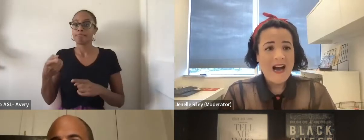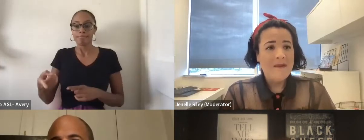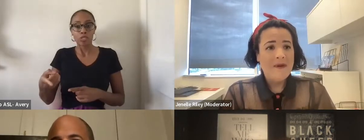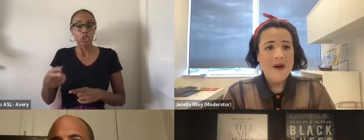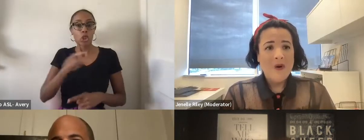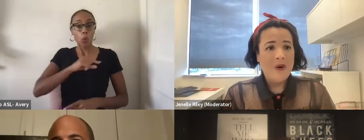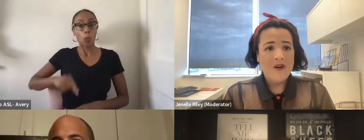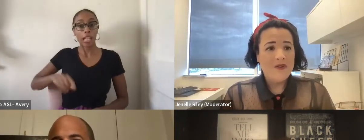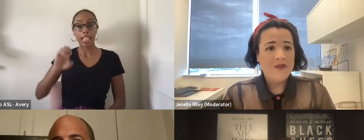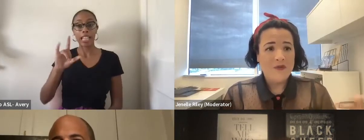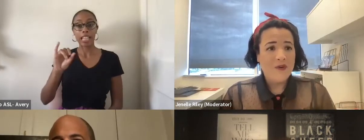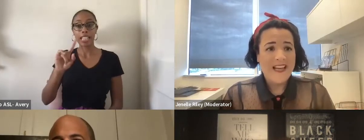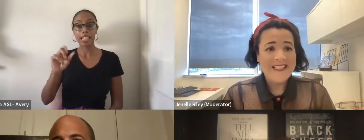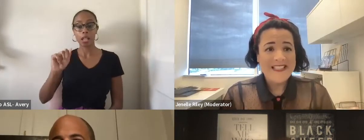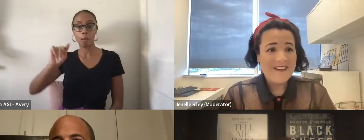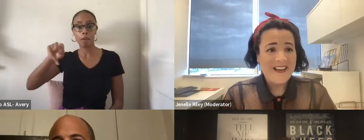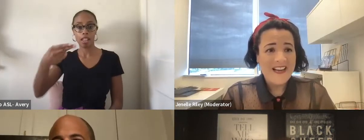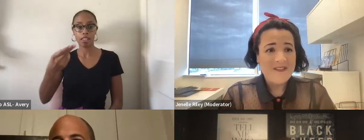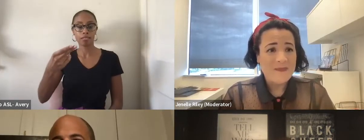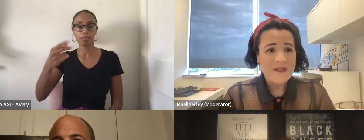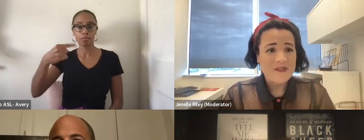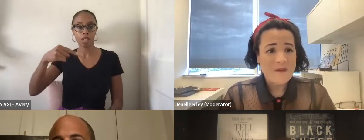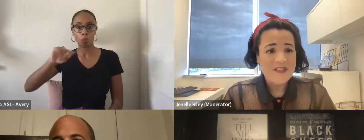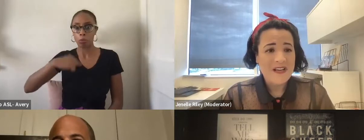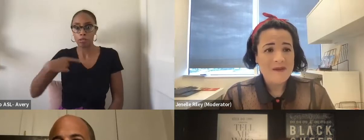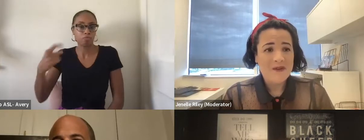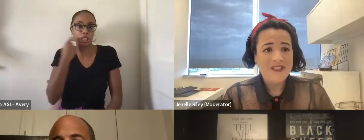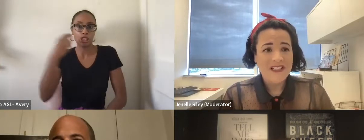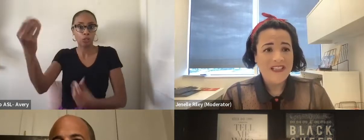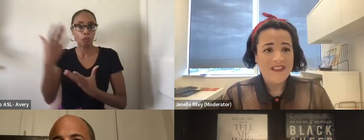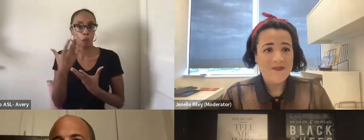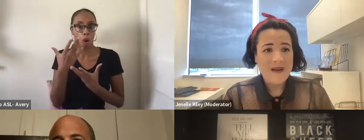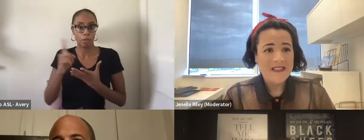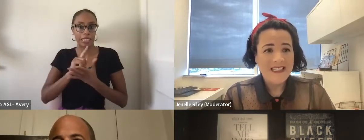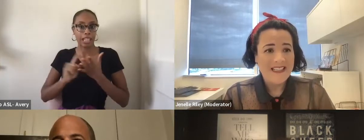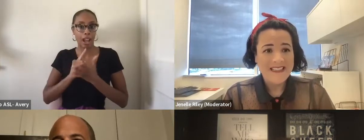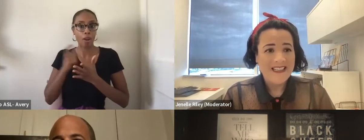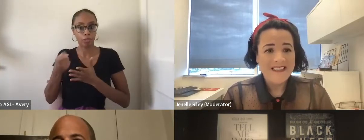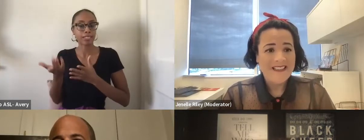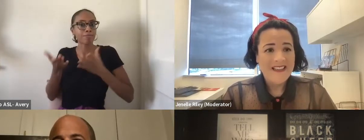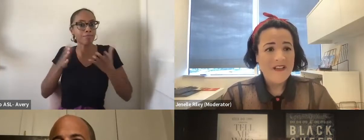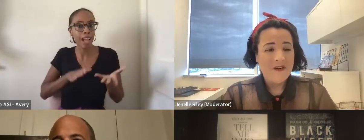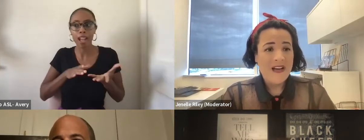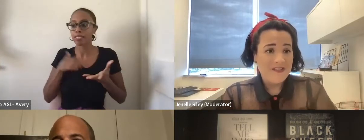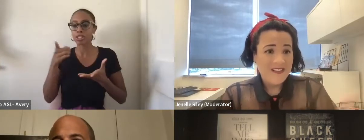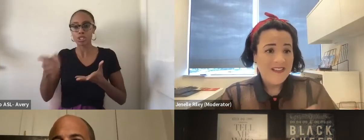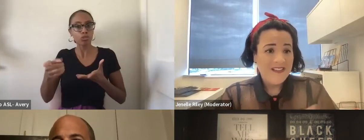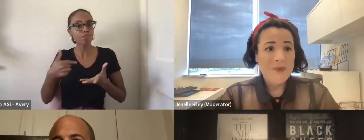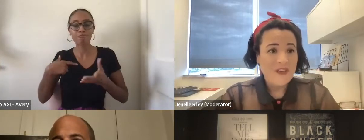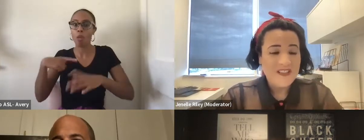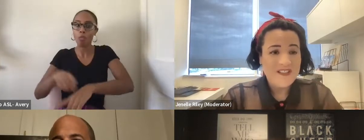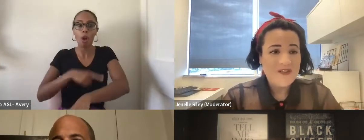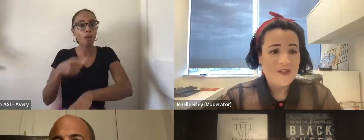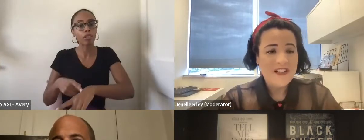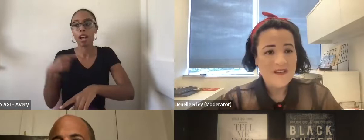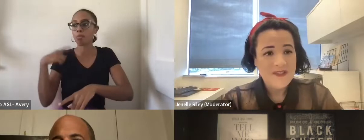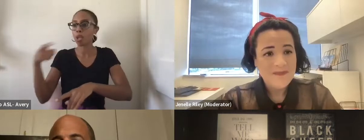You know we've spent so much time studying this family and as British citizens yourself.